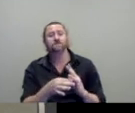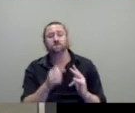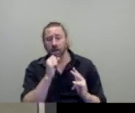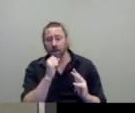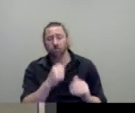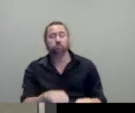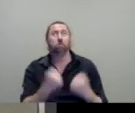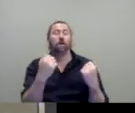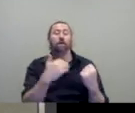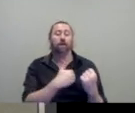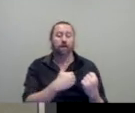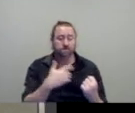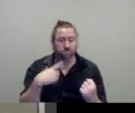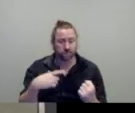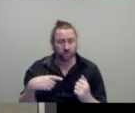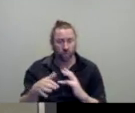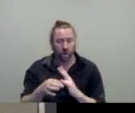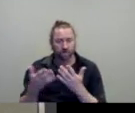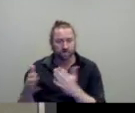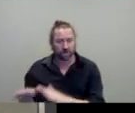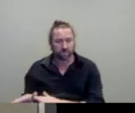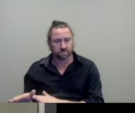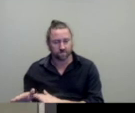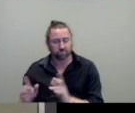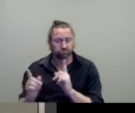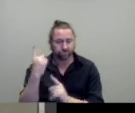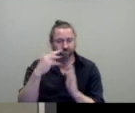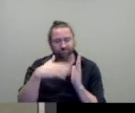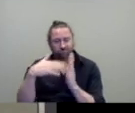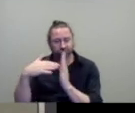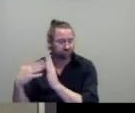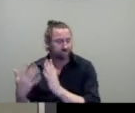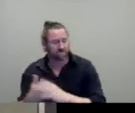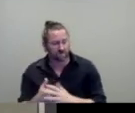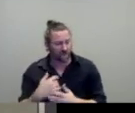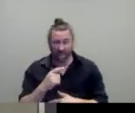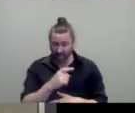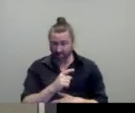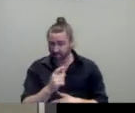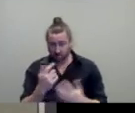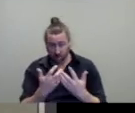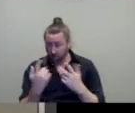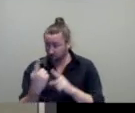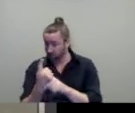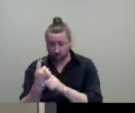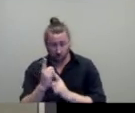after his wife passed away this is a conundrum that is prompted by the fact that this work